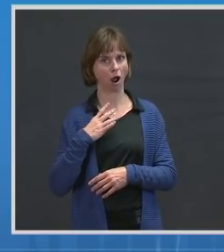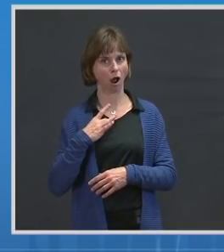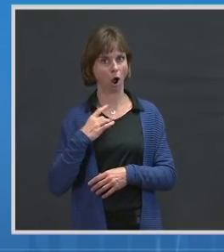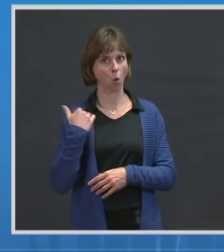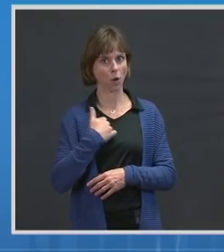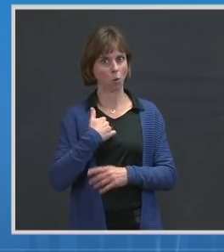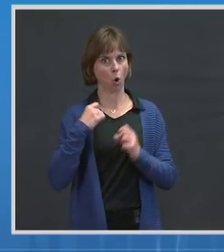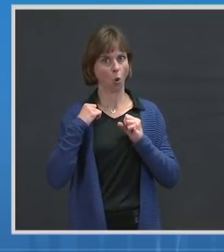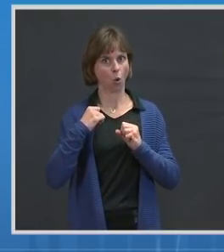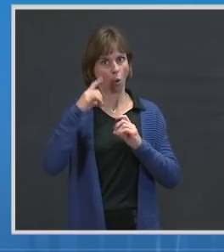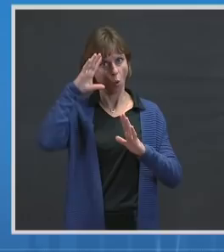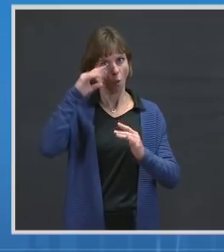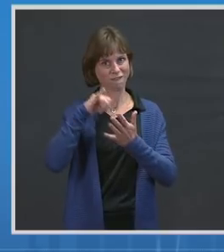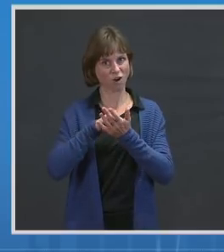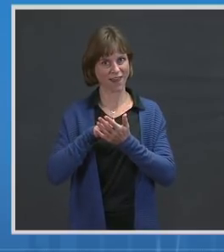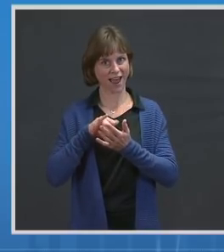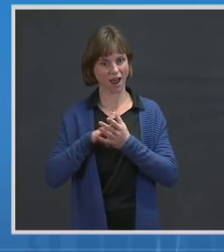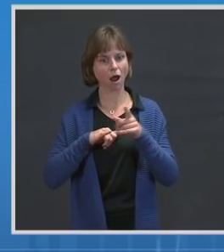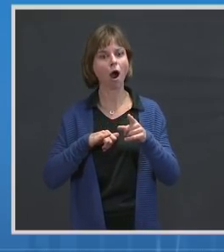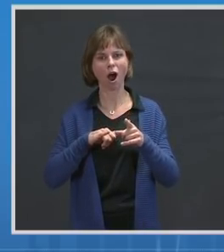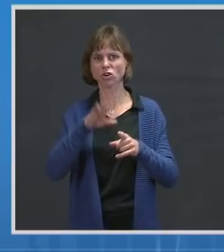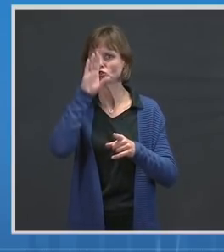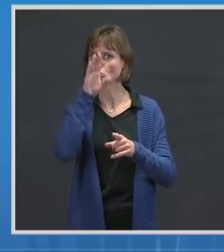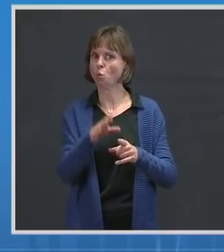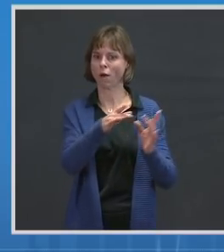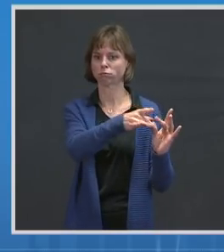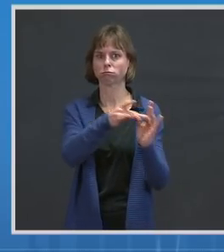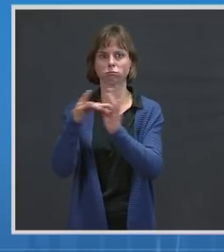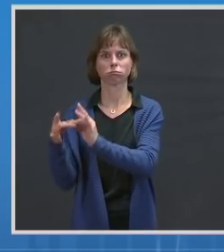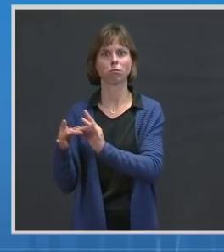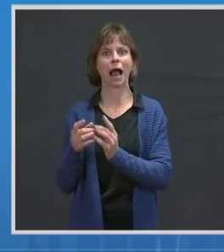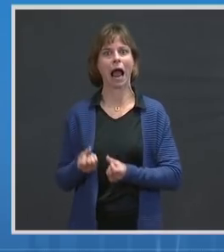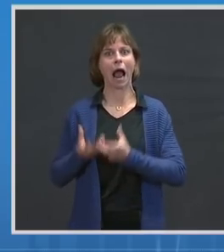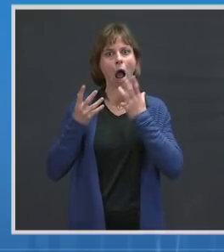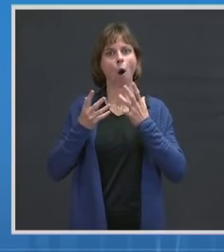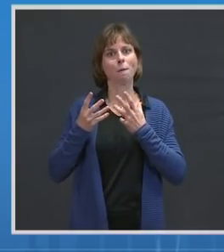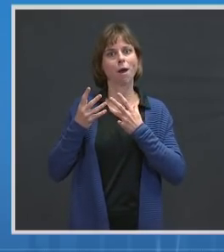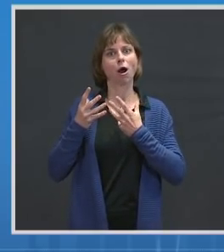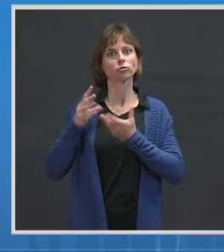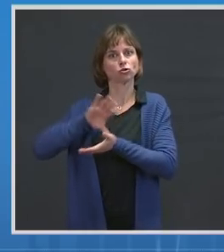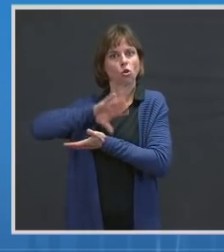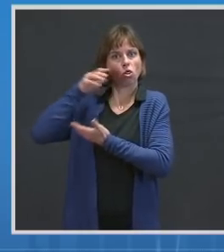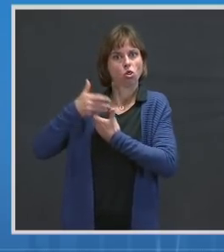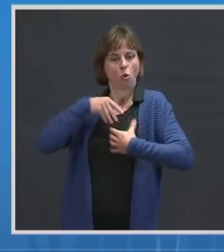that there was a direct correlation with the viral load and the efficiency of transmission,